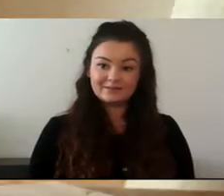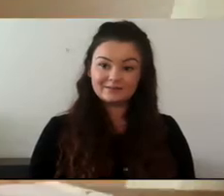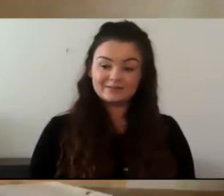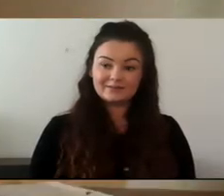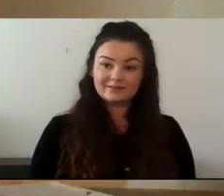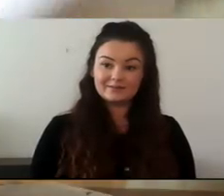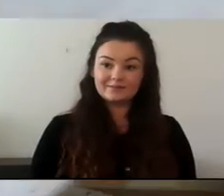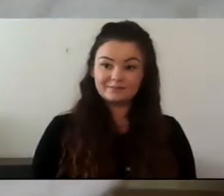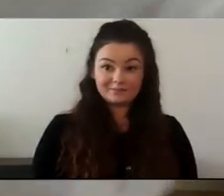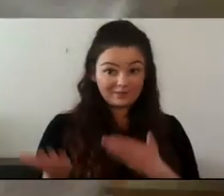There we go.